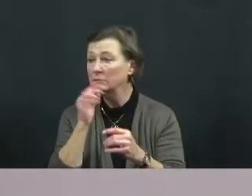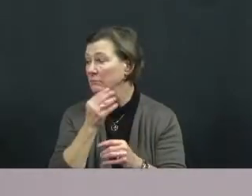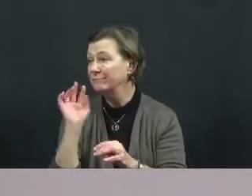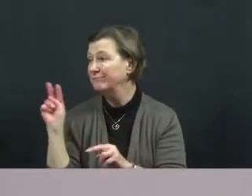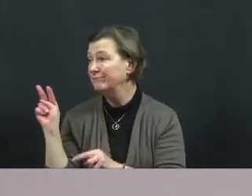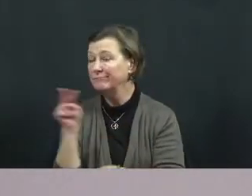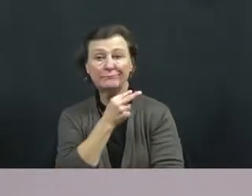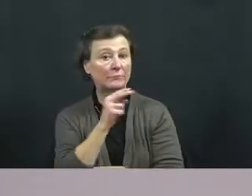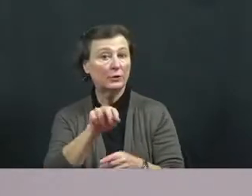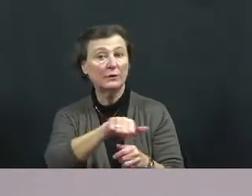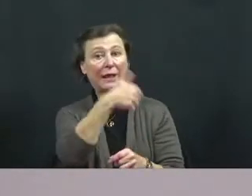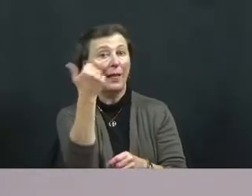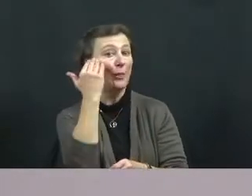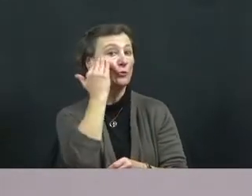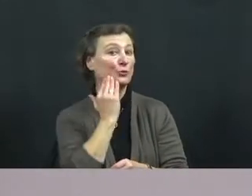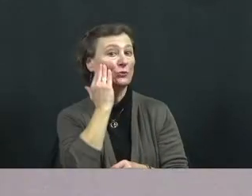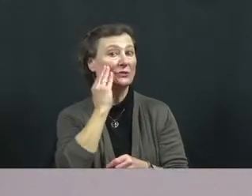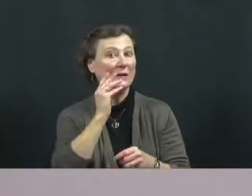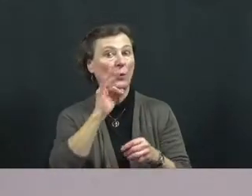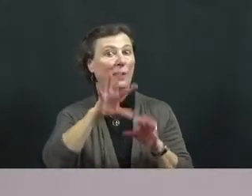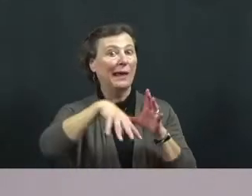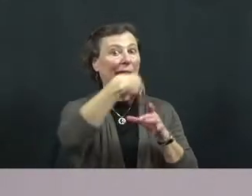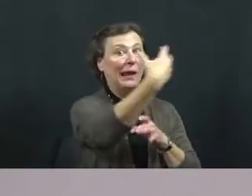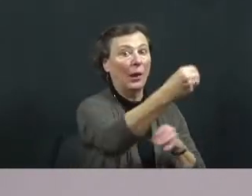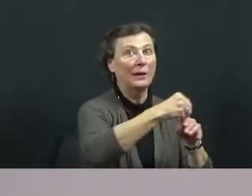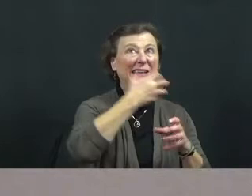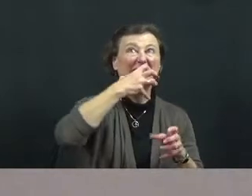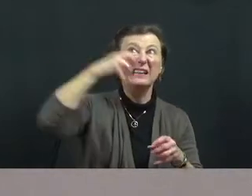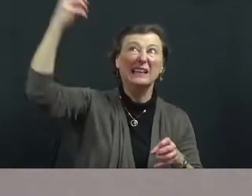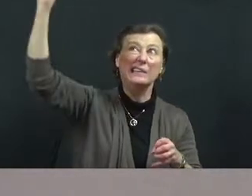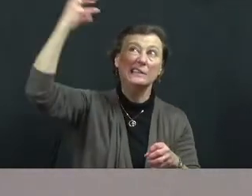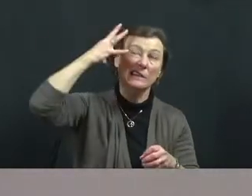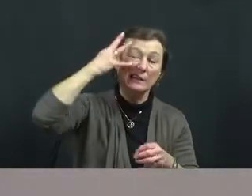Only to be outside in the blazing heat and get sunburned.